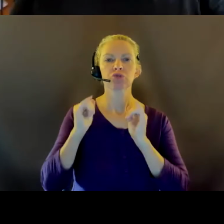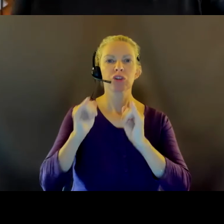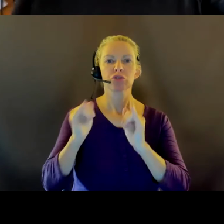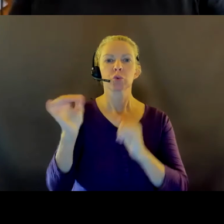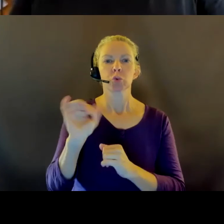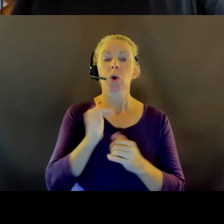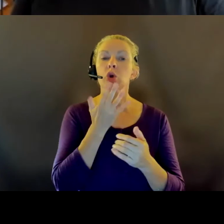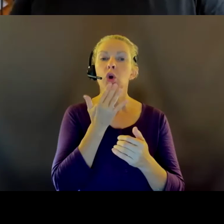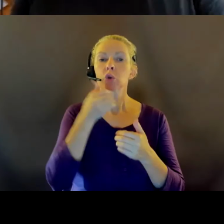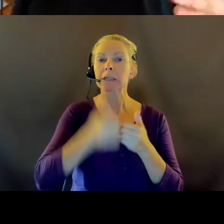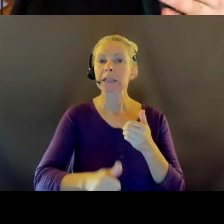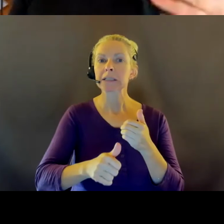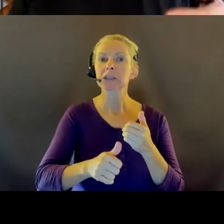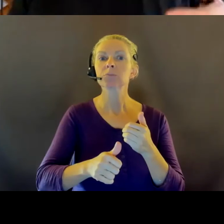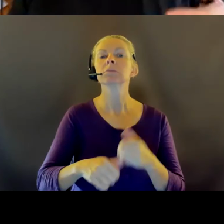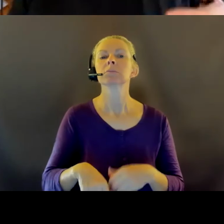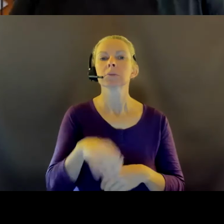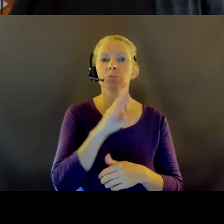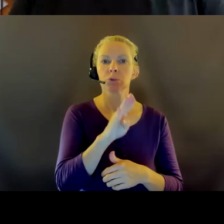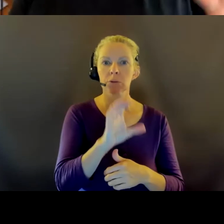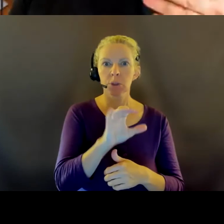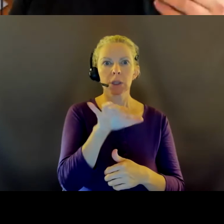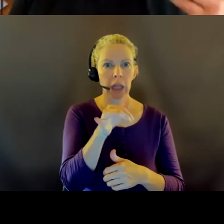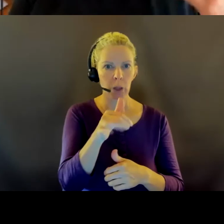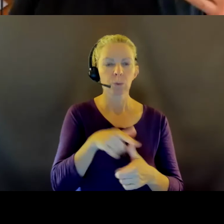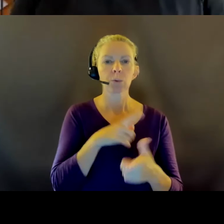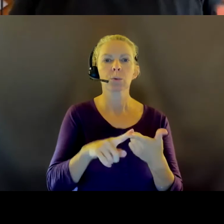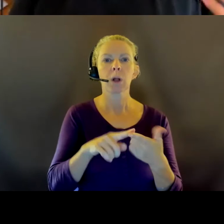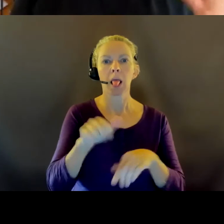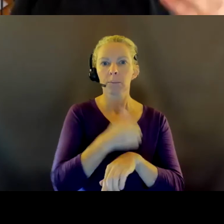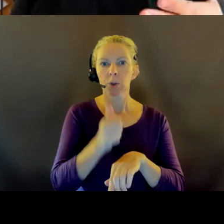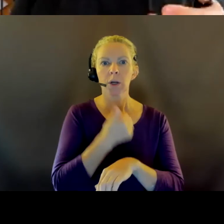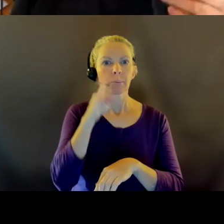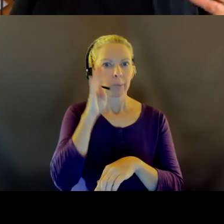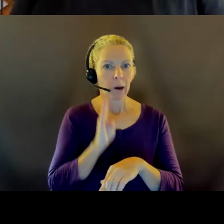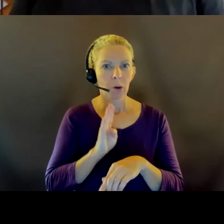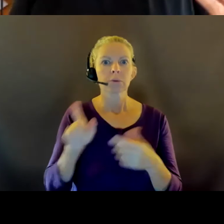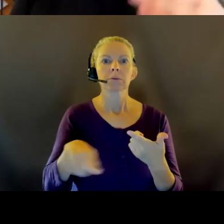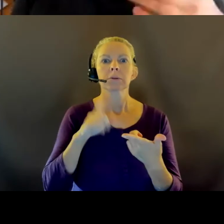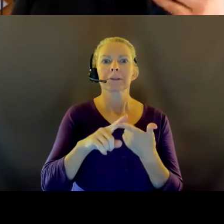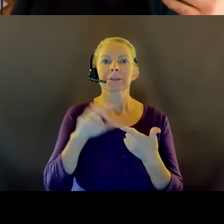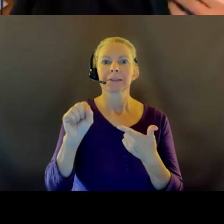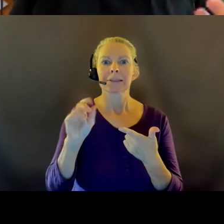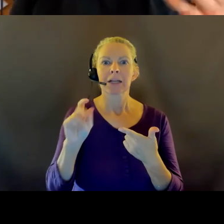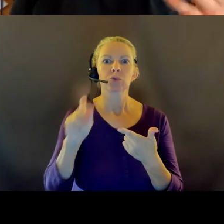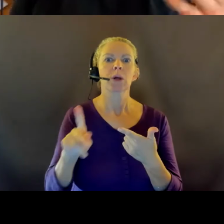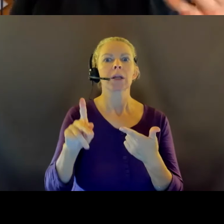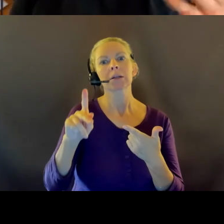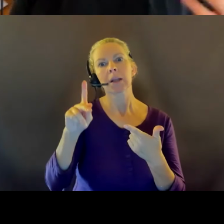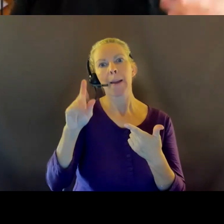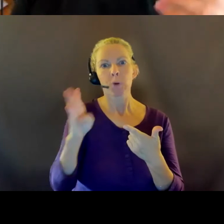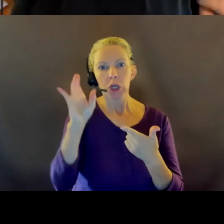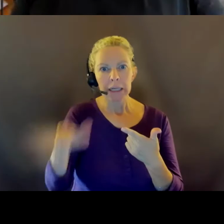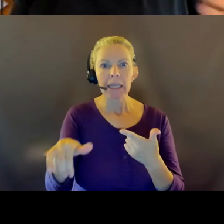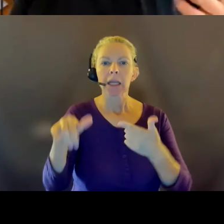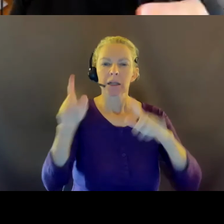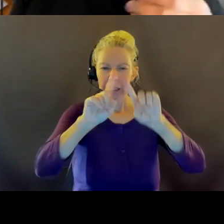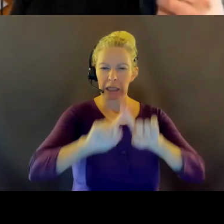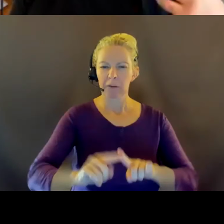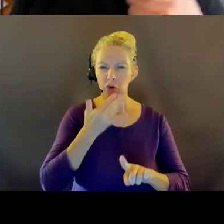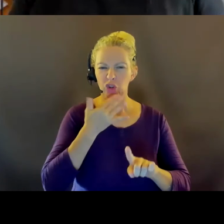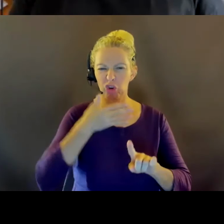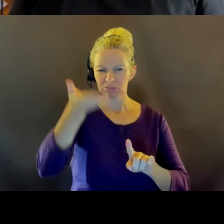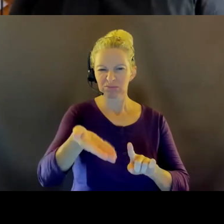" The dish Columbia in yellow, Alberta in Brown, Saskatchewan in Burgundy, Manitoba